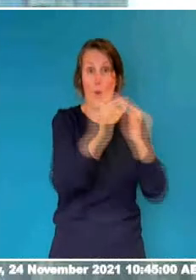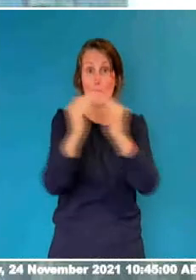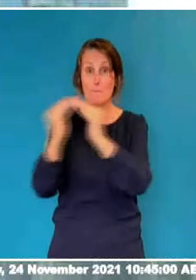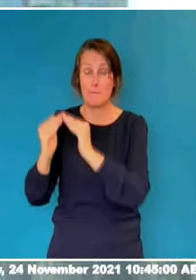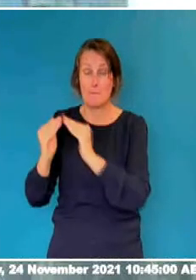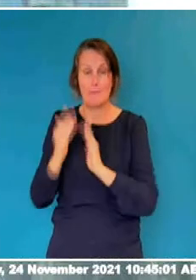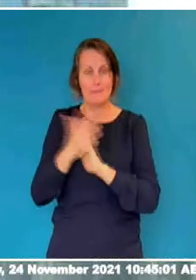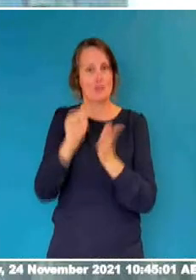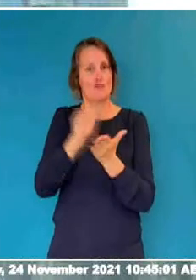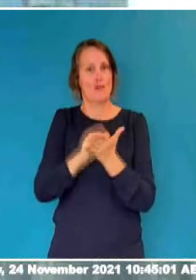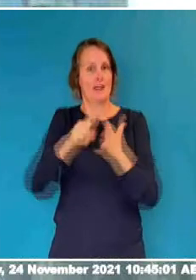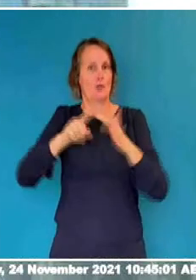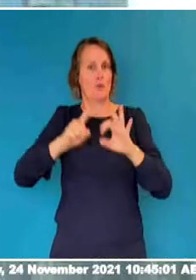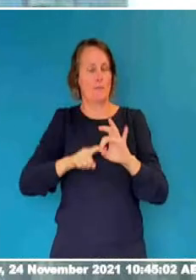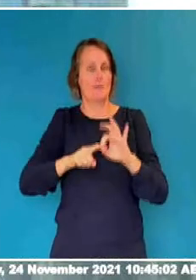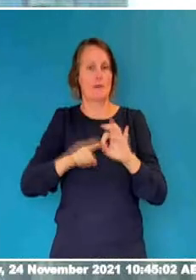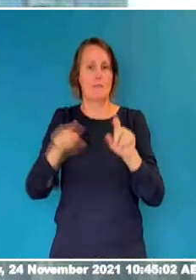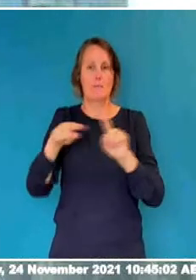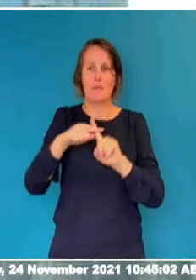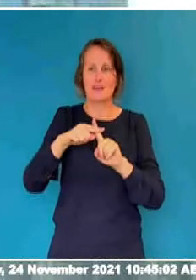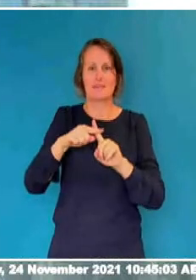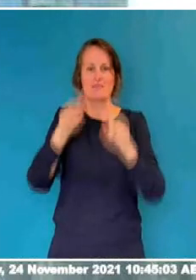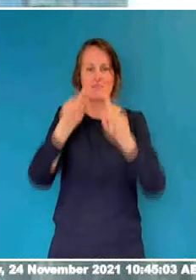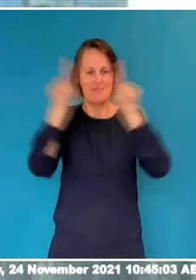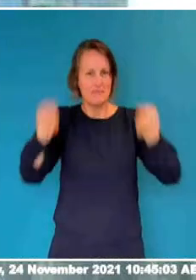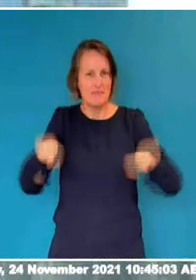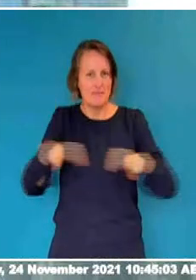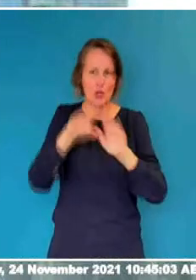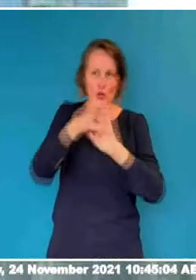equipment at home as well as screens and other hardware dependent on needs that they